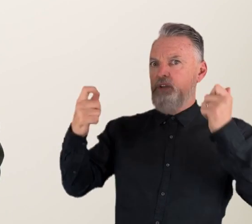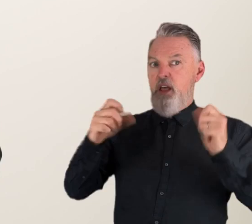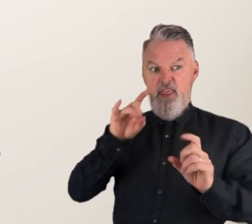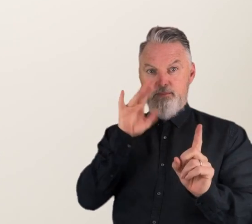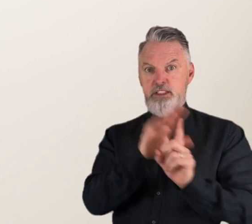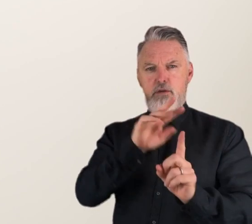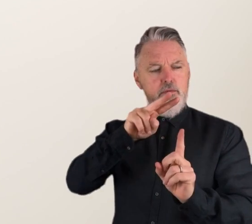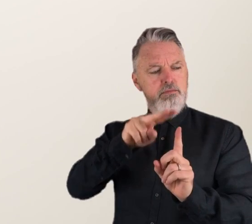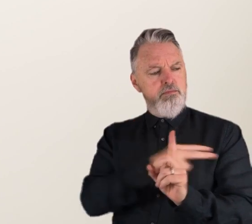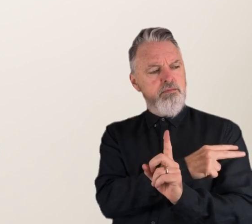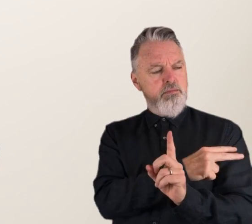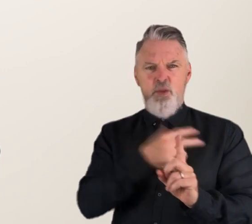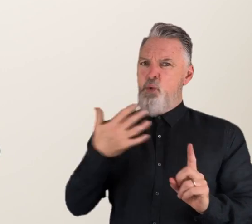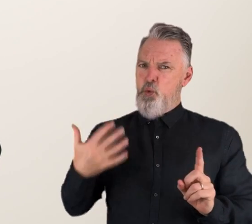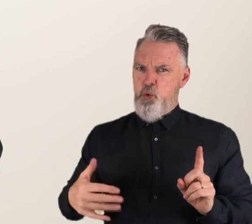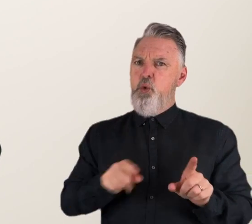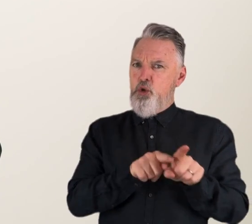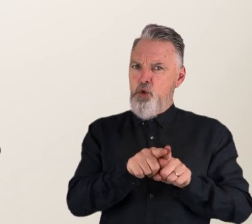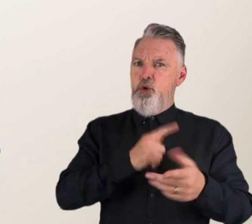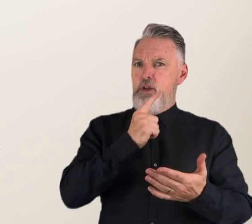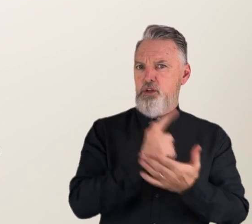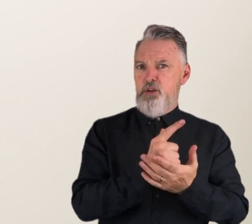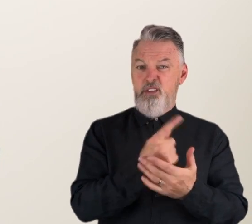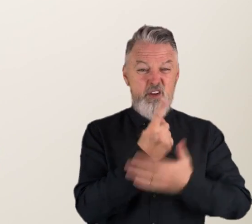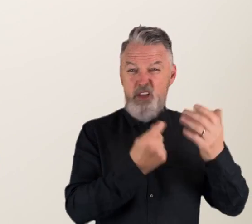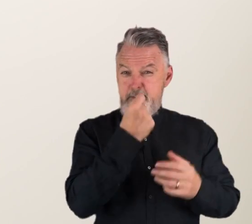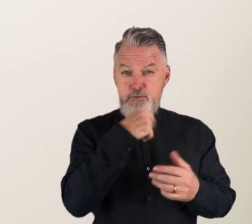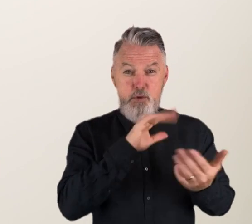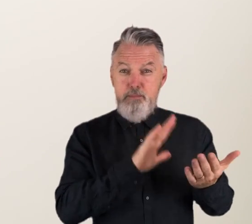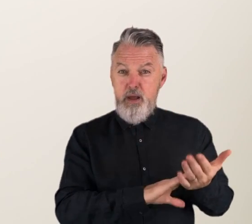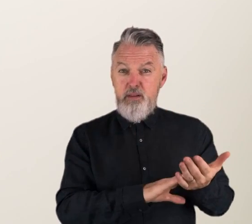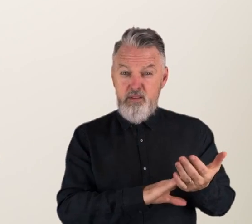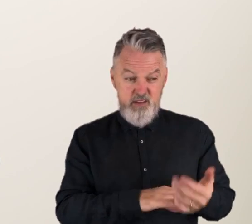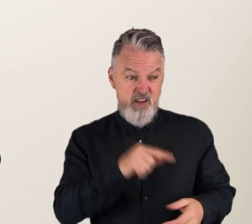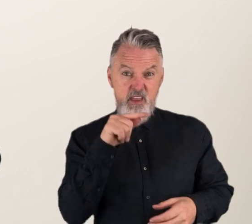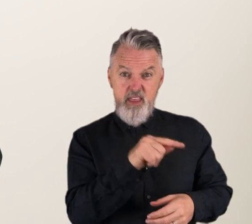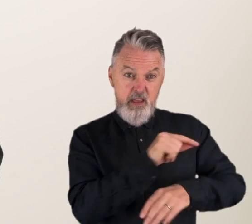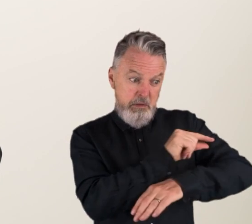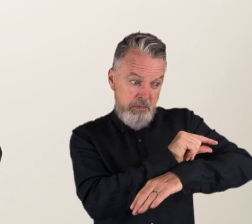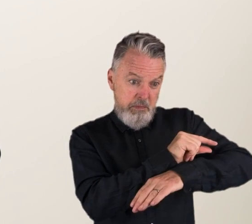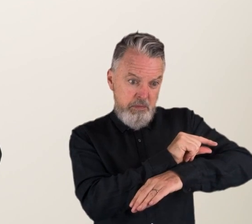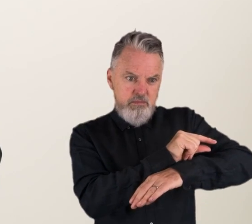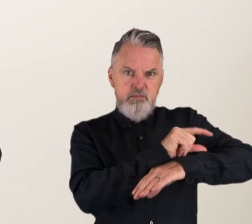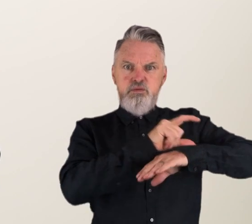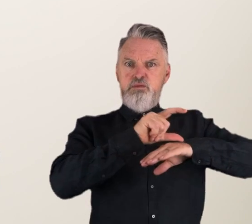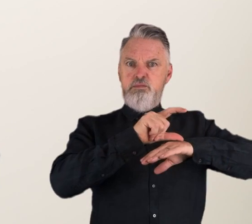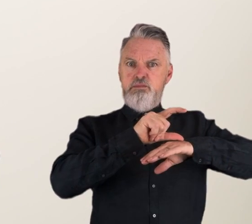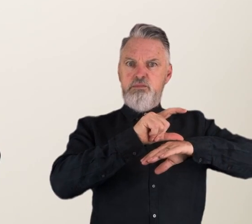and talk about how much they have learnt. In just a few months we’ve witnessed a shift in confidence, a clarity in their strategy